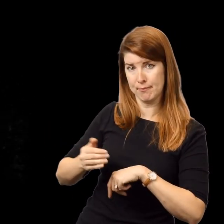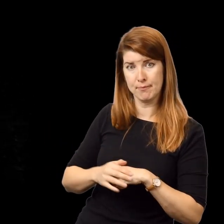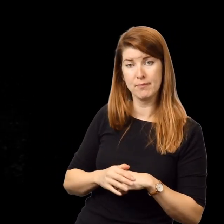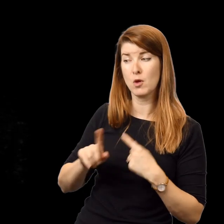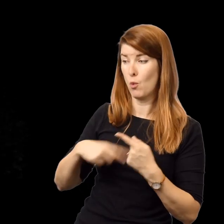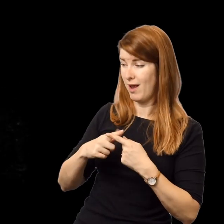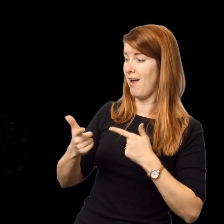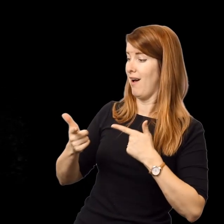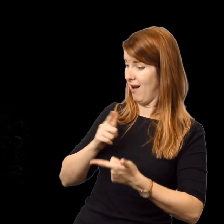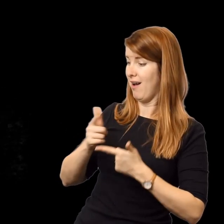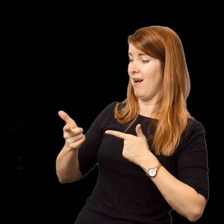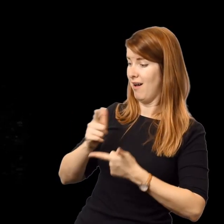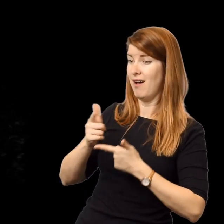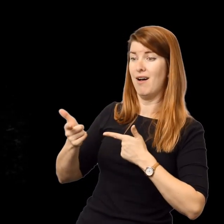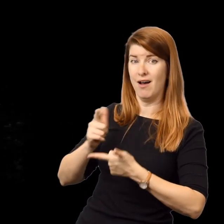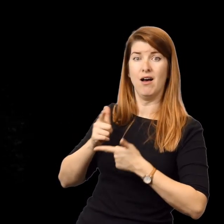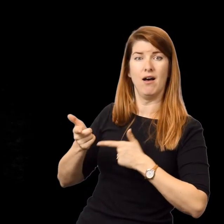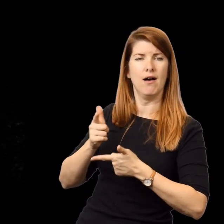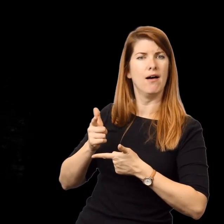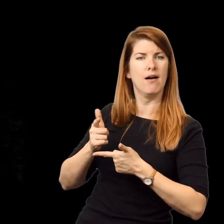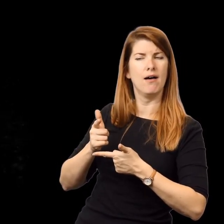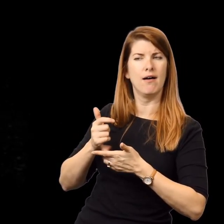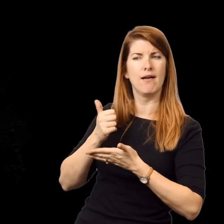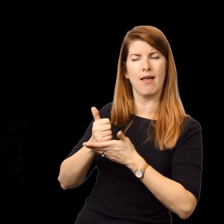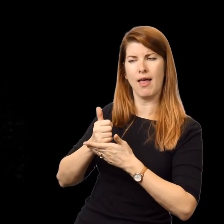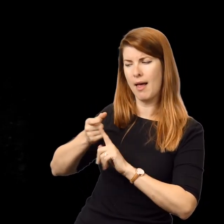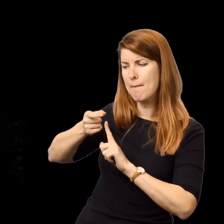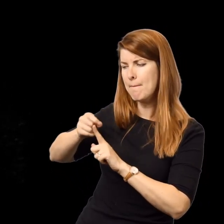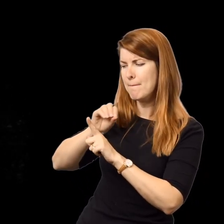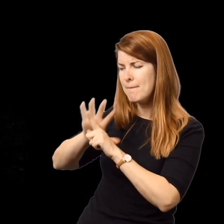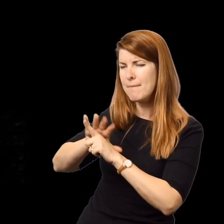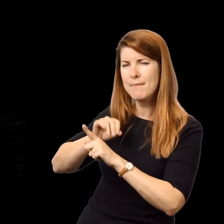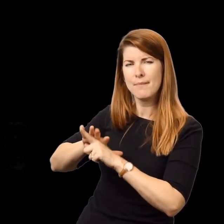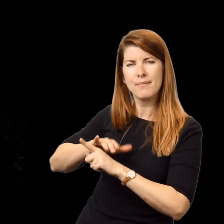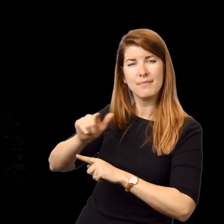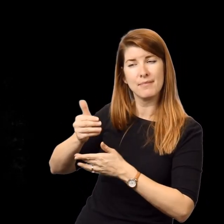And when they do that repeatedly, it helps, one it helps stimulate the child's brain growth.